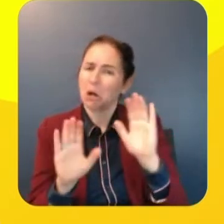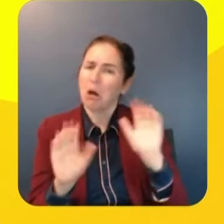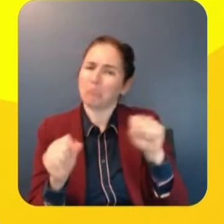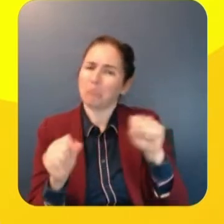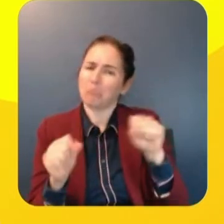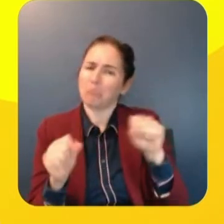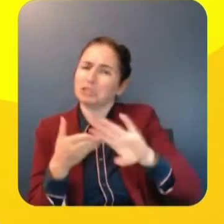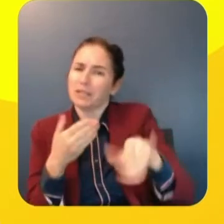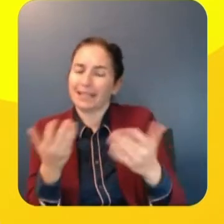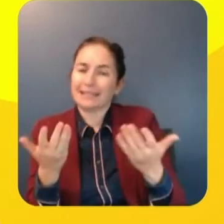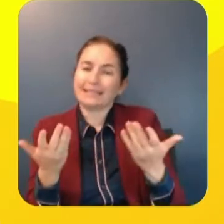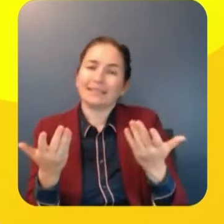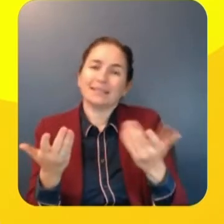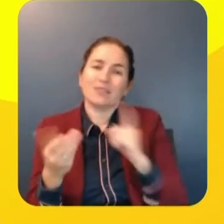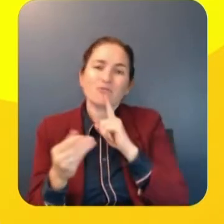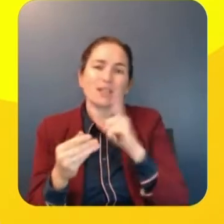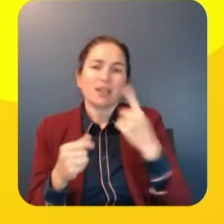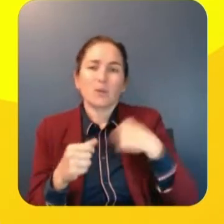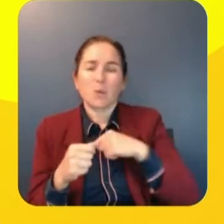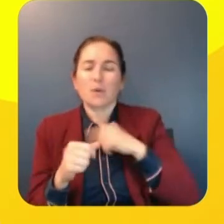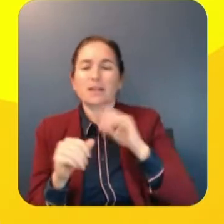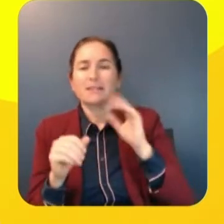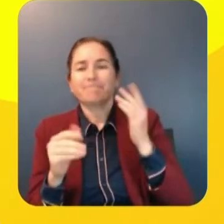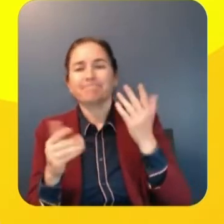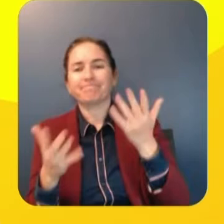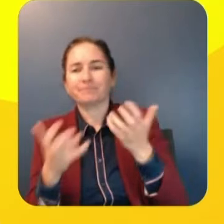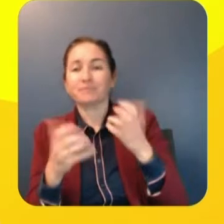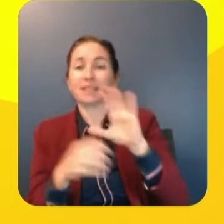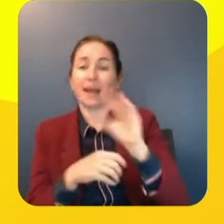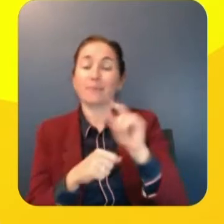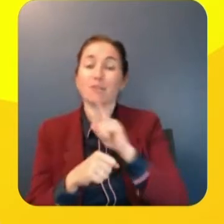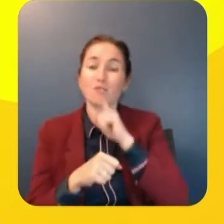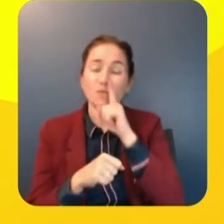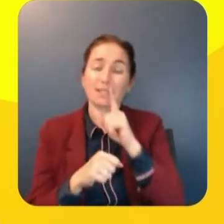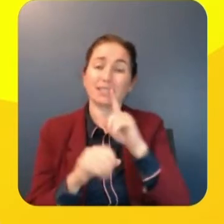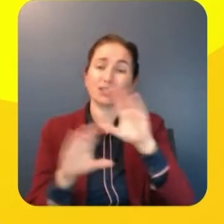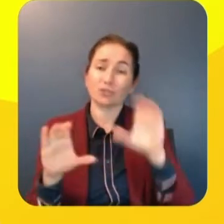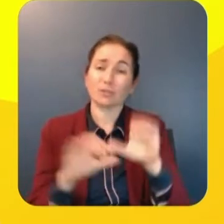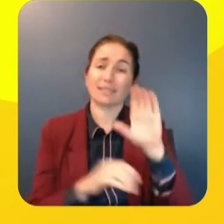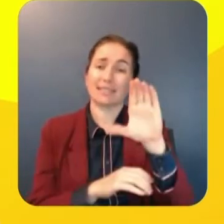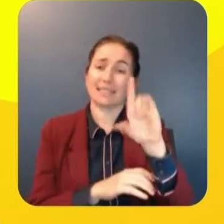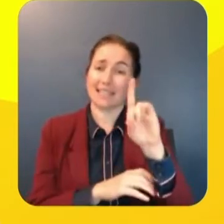for is companies to really treat DEI the way that they would any other strategic